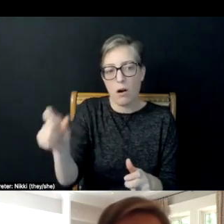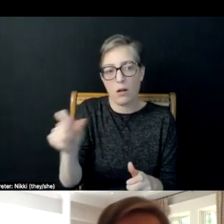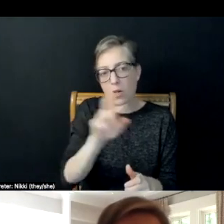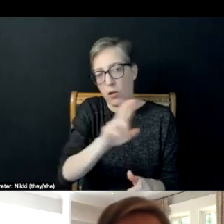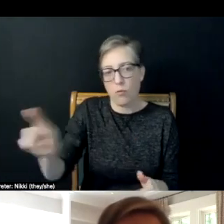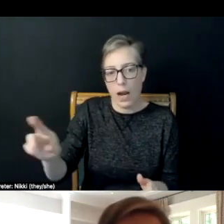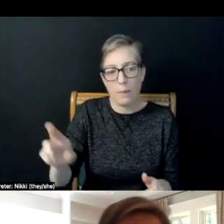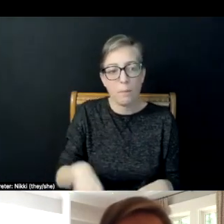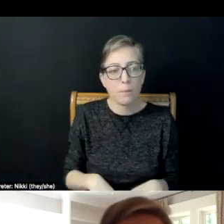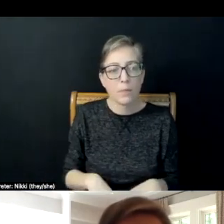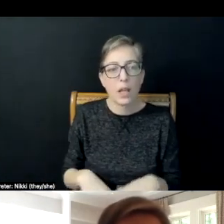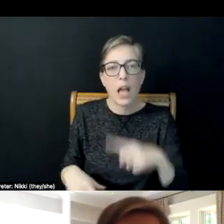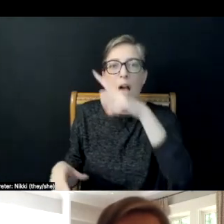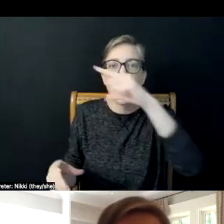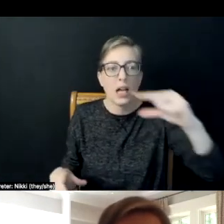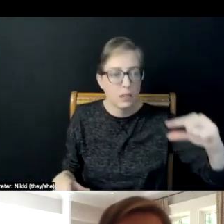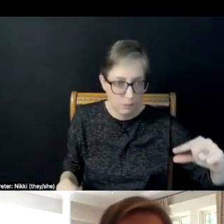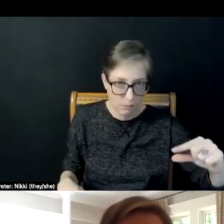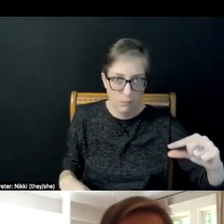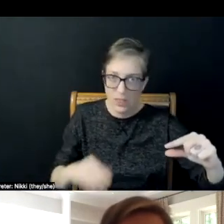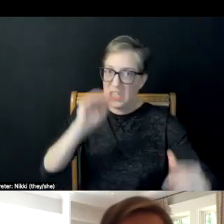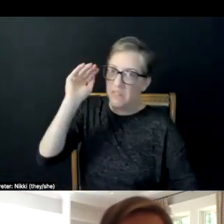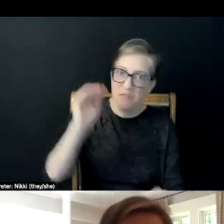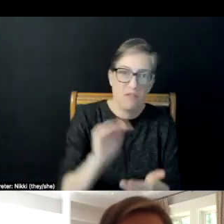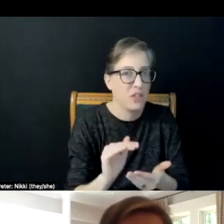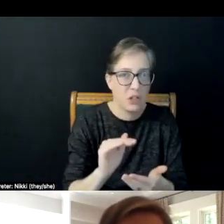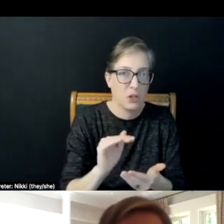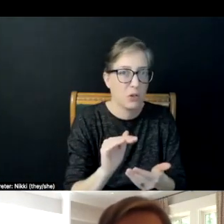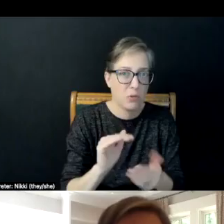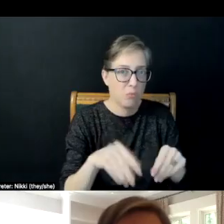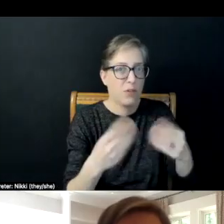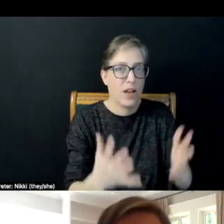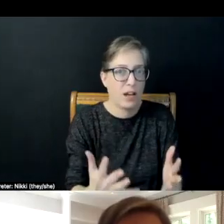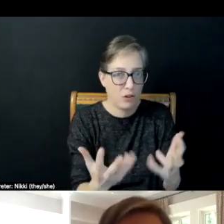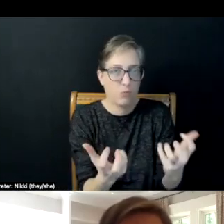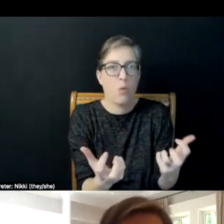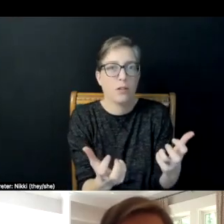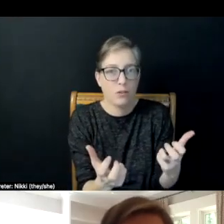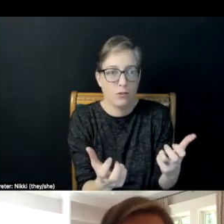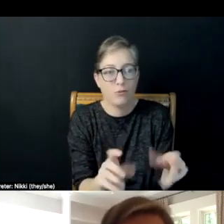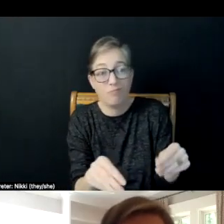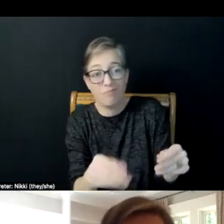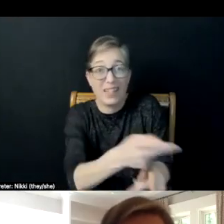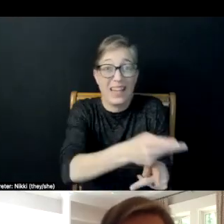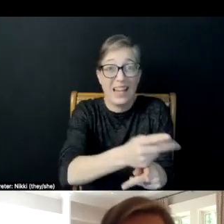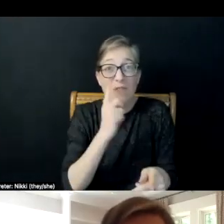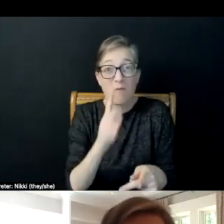and many, many fewer physicians or providers demonstrated an interest in providing care for people that were disabled.